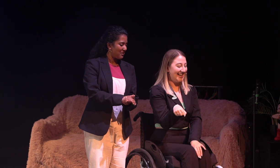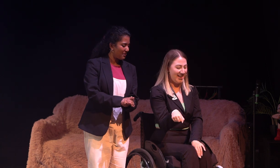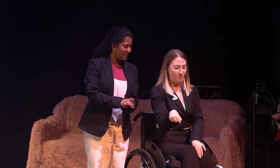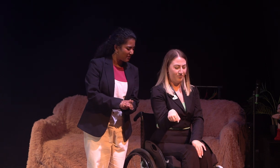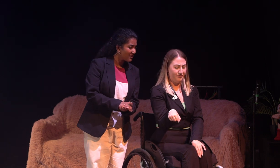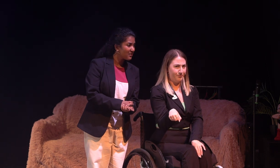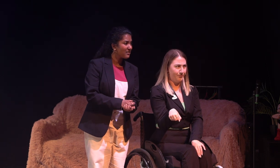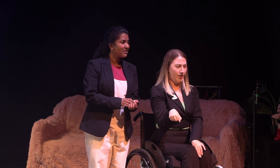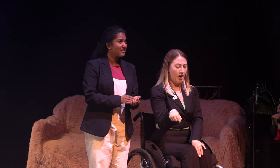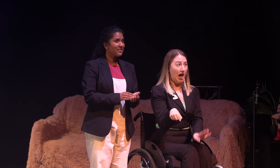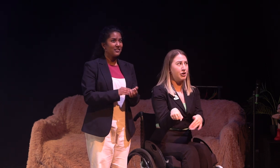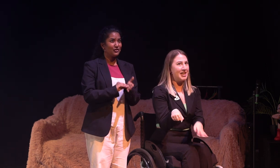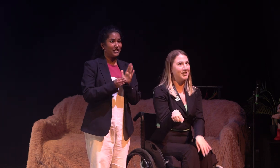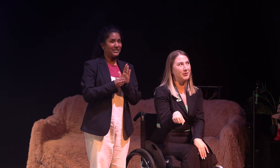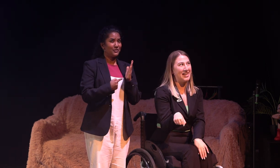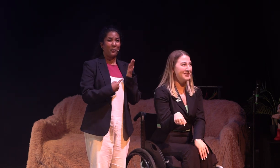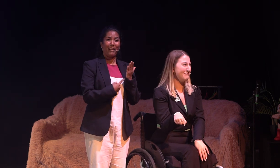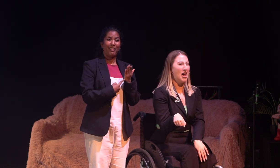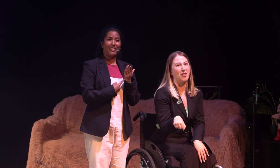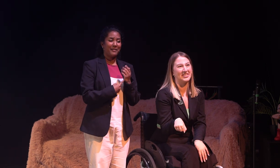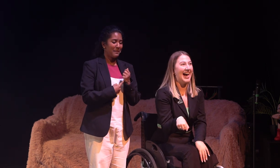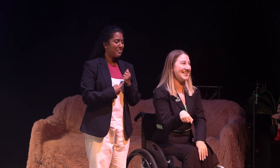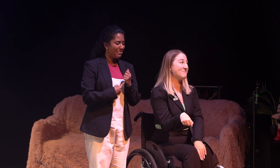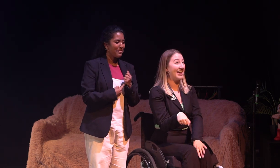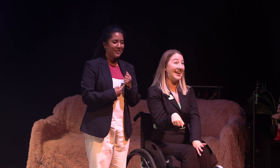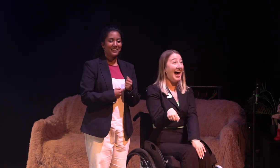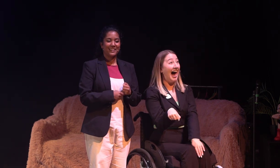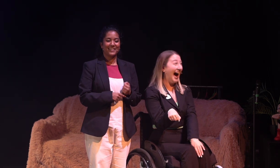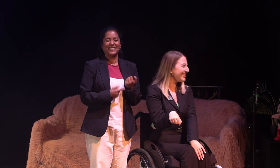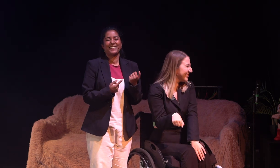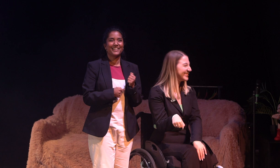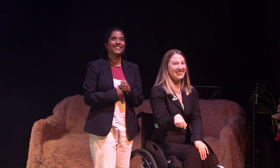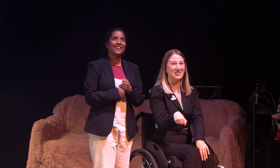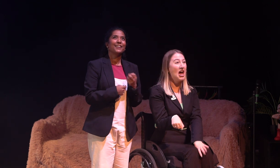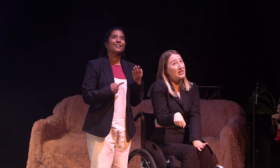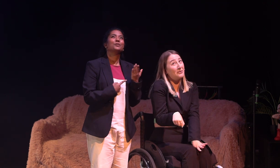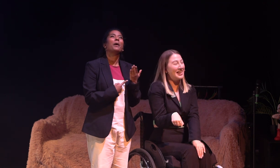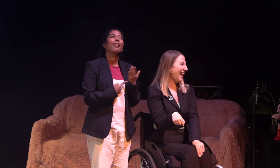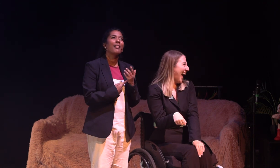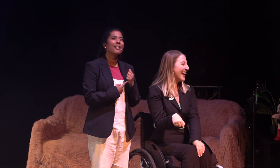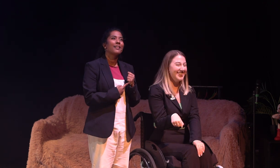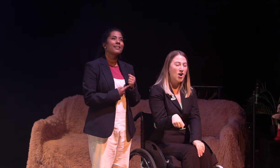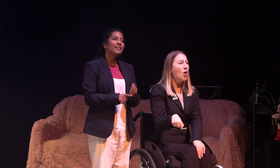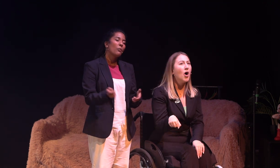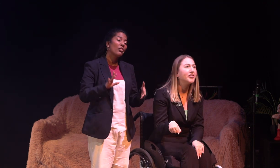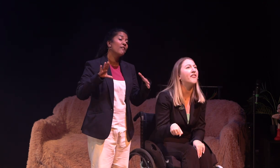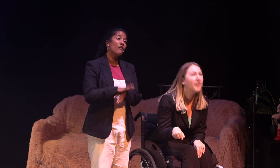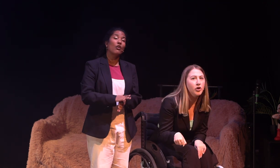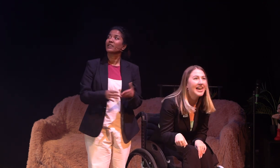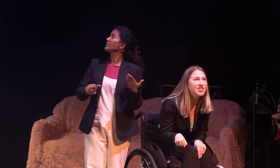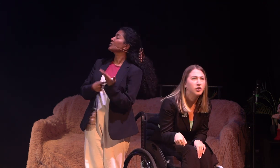and a - a cheese tuile on the side. And I'm thinking a tuile. What the FUCK is a tuile?!